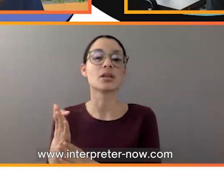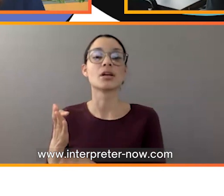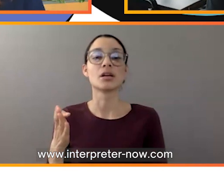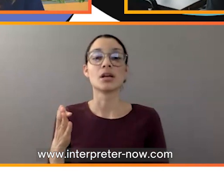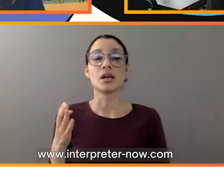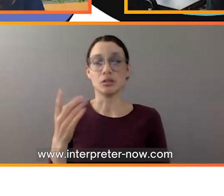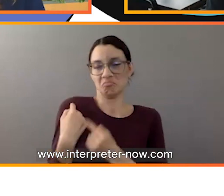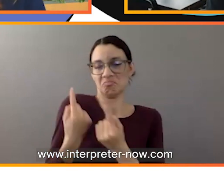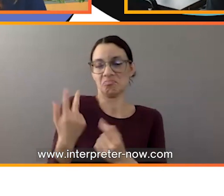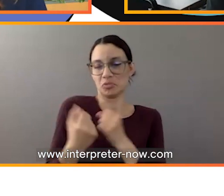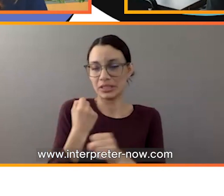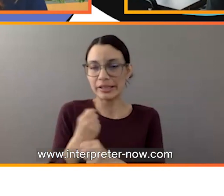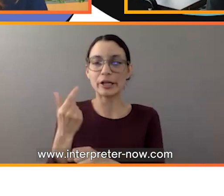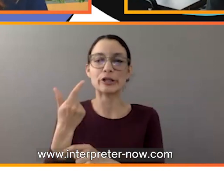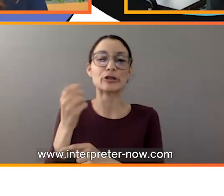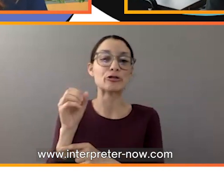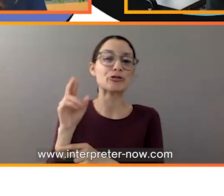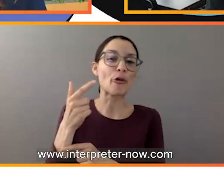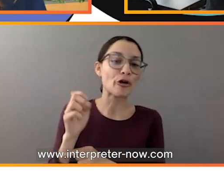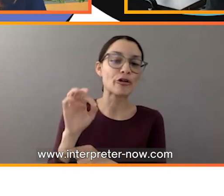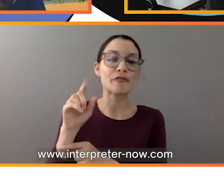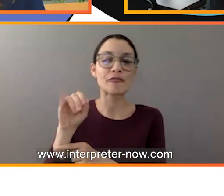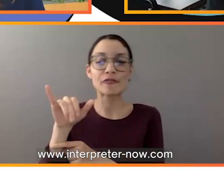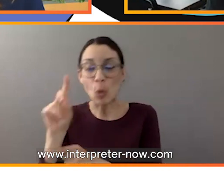with George Floyd's murder, but in also the pandemic, where, as you and I have talked